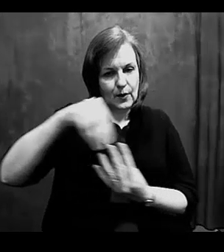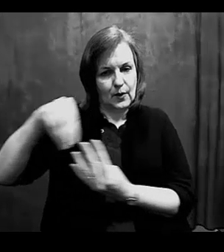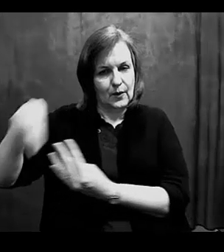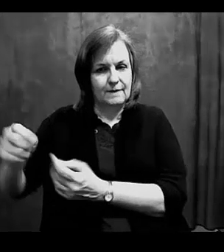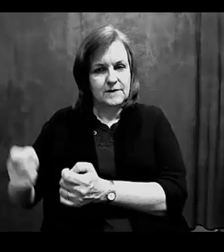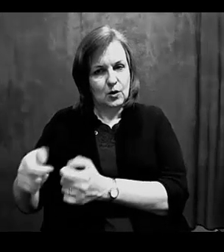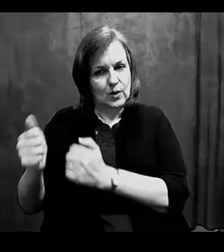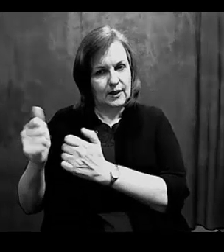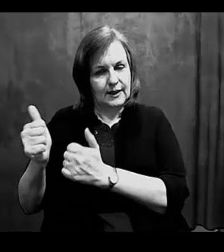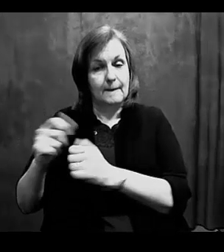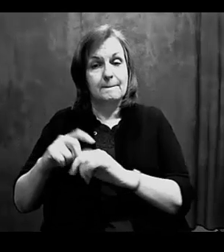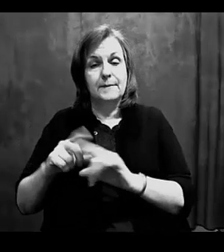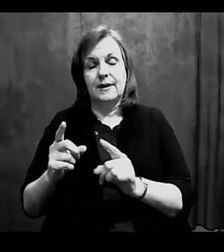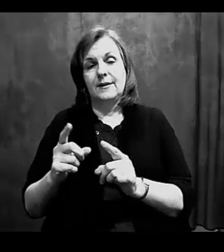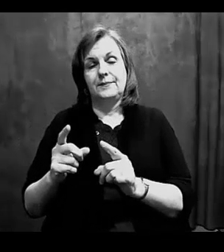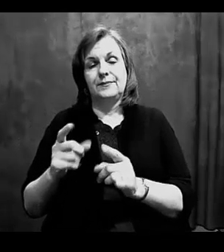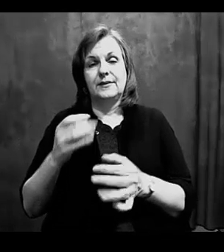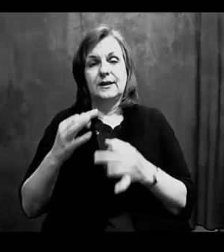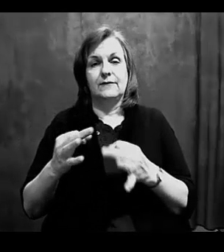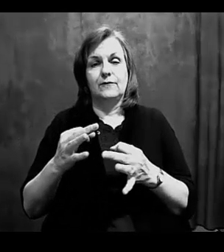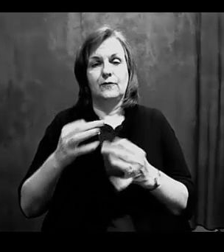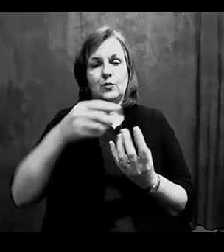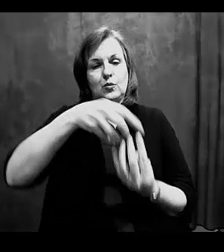and get going with replication very quickly